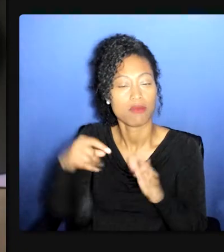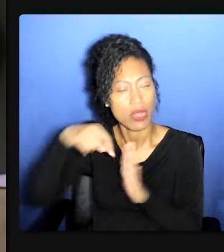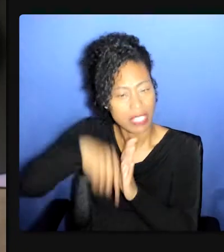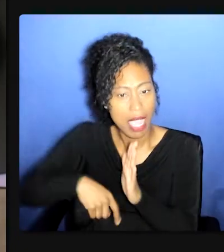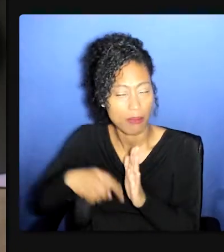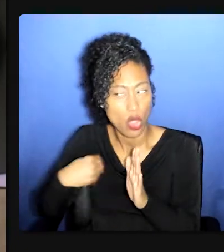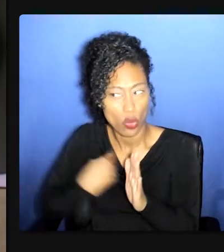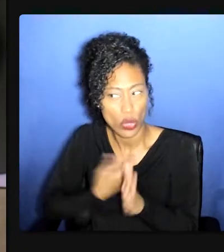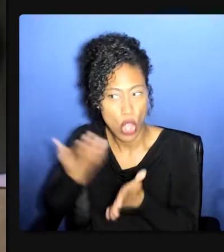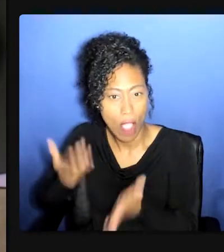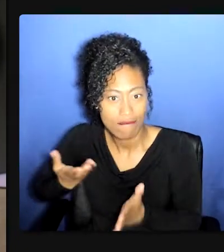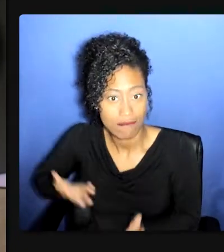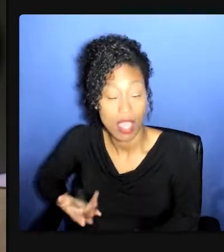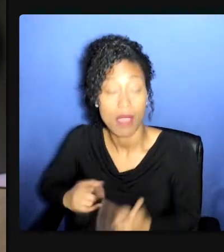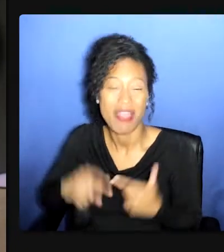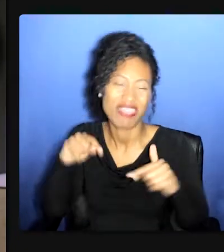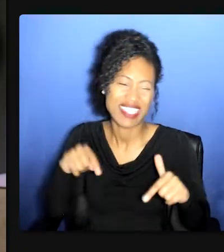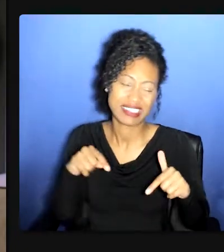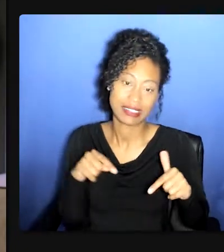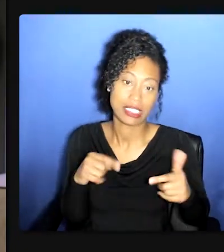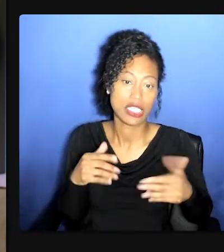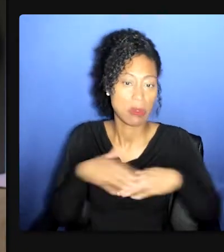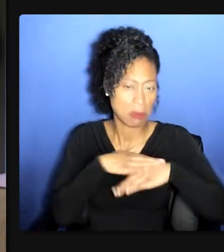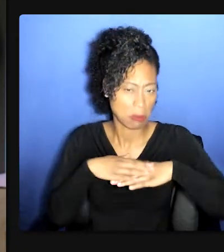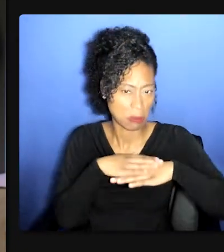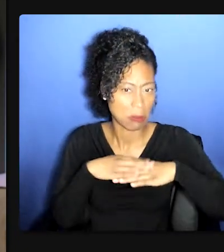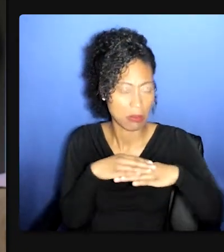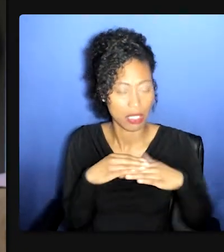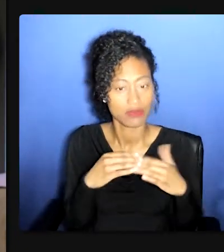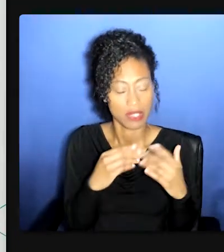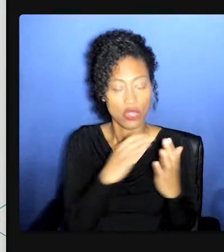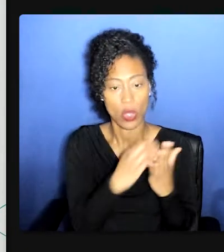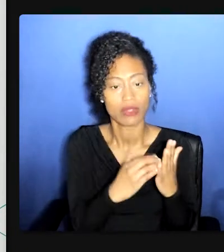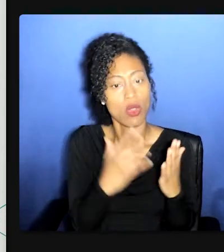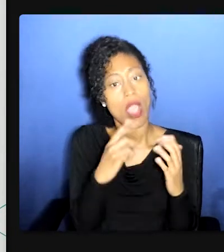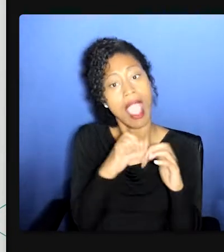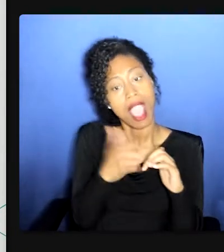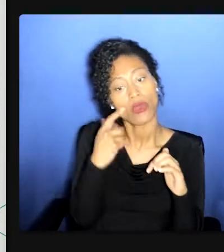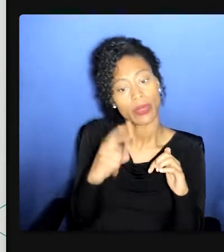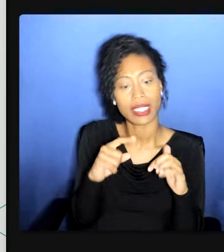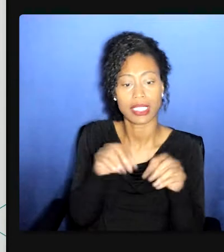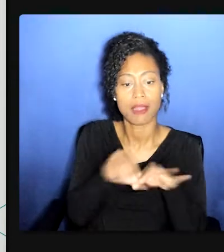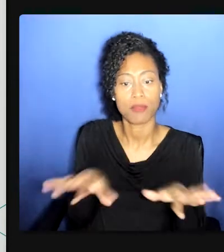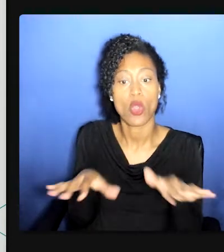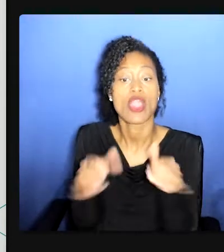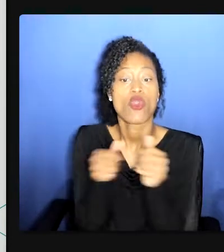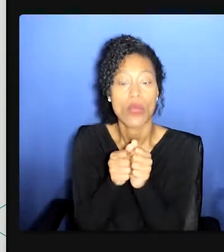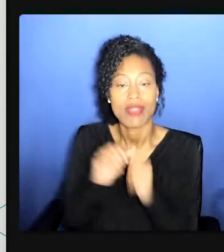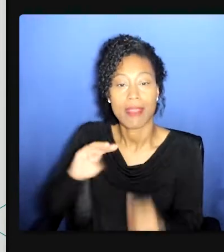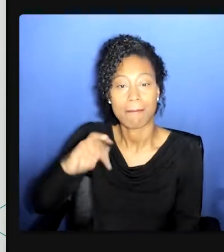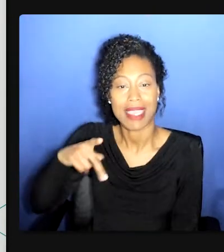This is an introductory course, so we will mainly focus on how to deploy game servers with MPS game samples.